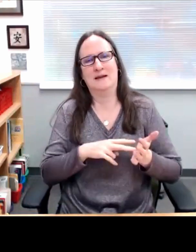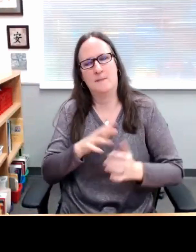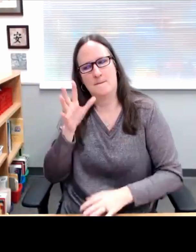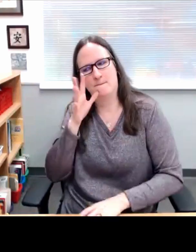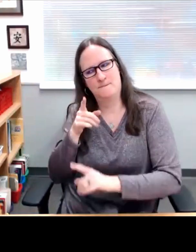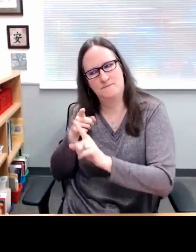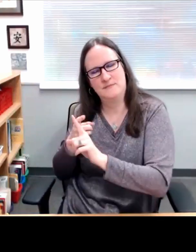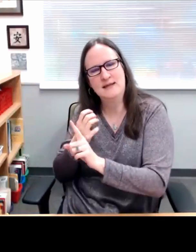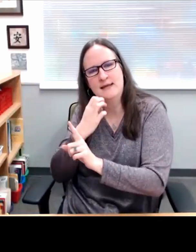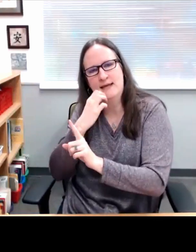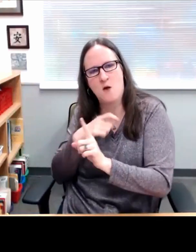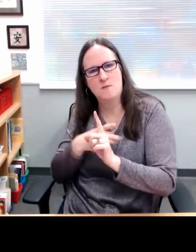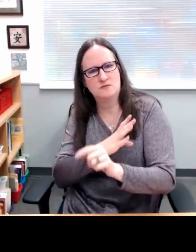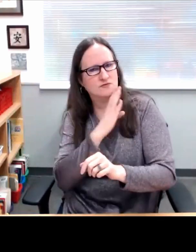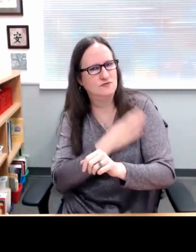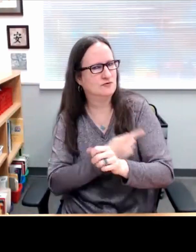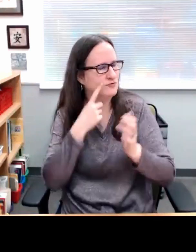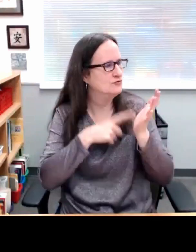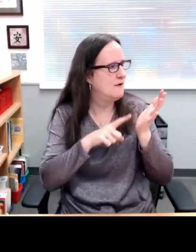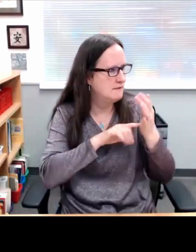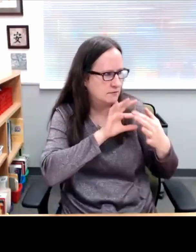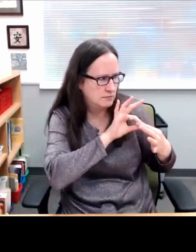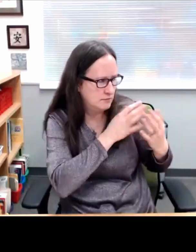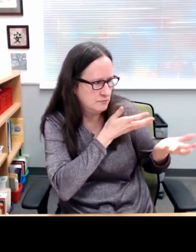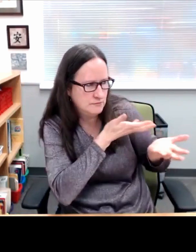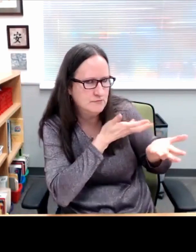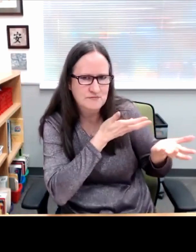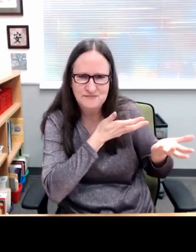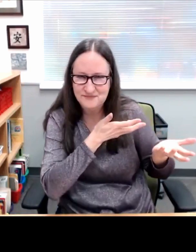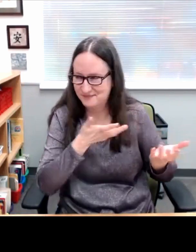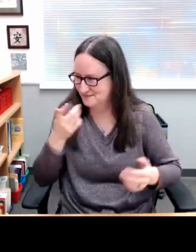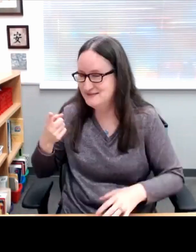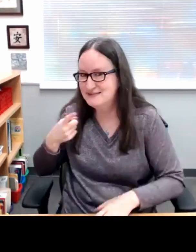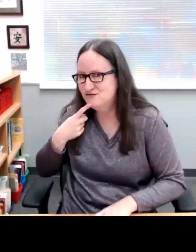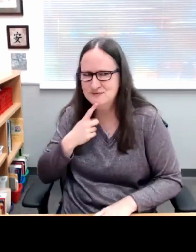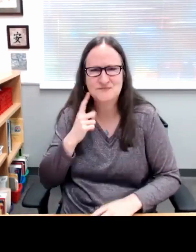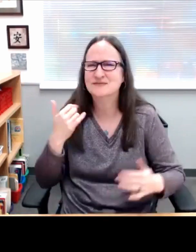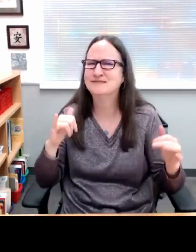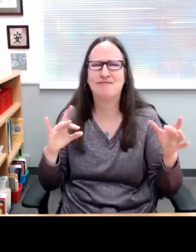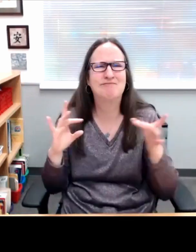and what a change. And so clearly mom cares about her daughter. She's constantly checking in on her.